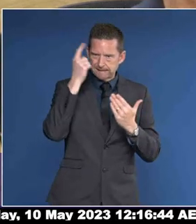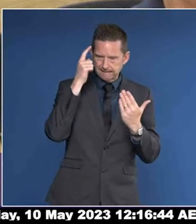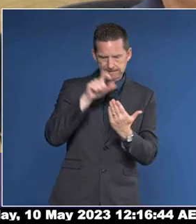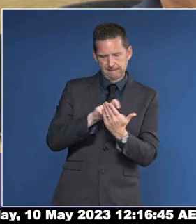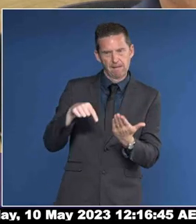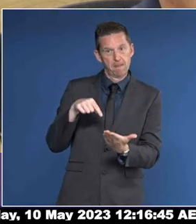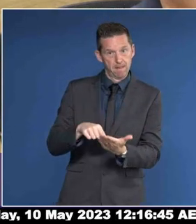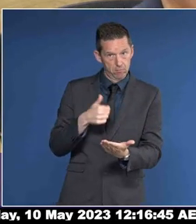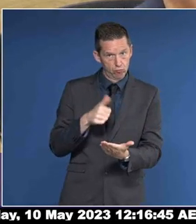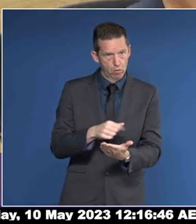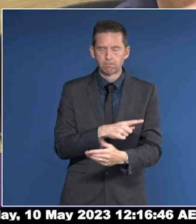Correct.